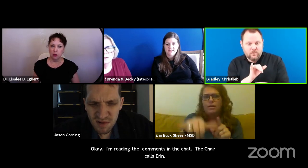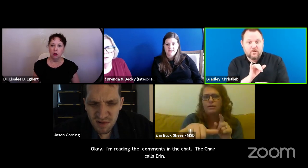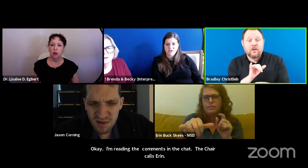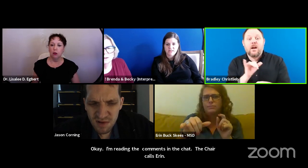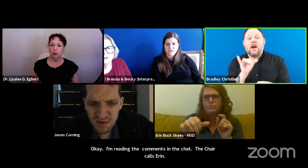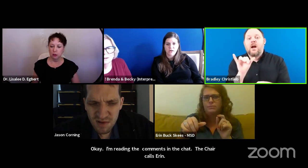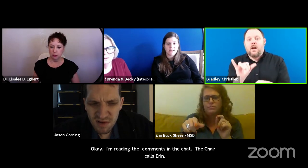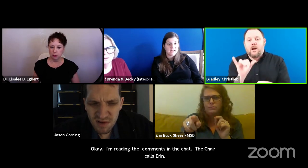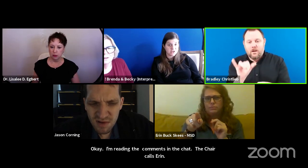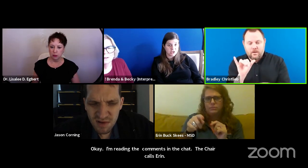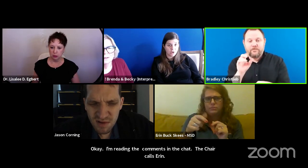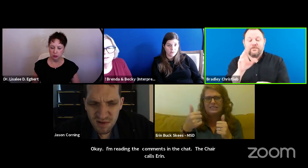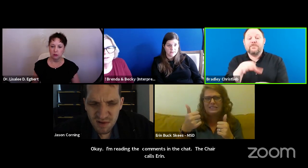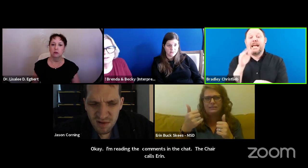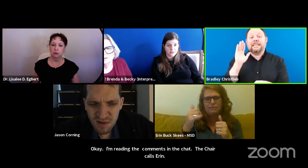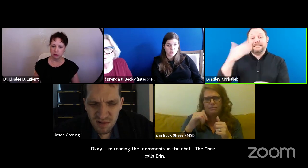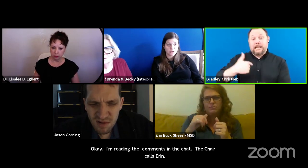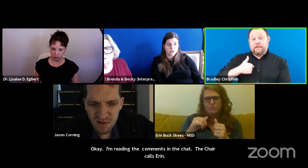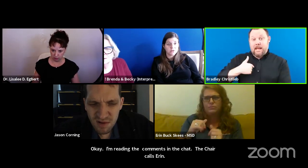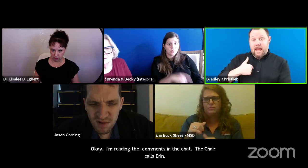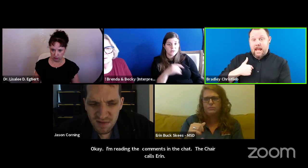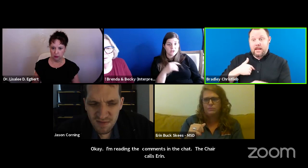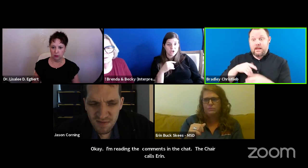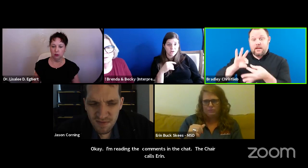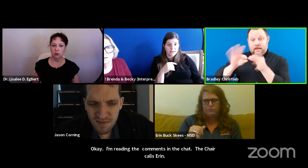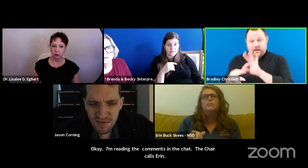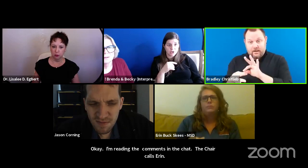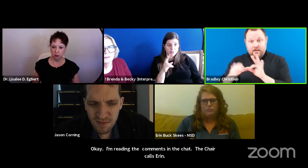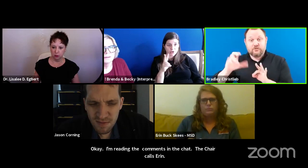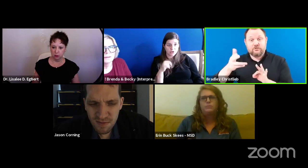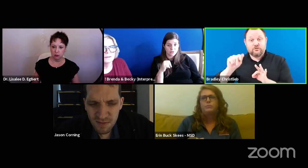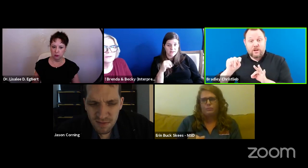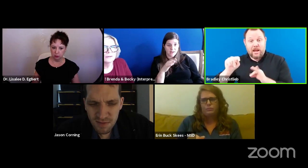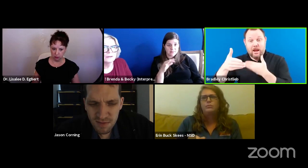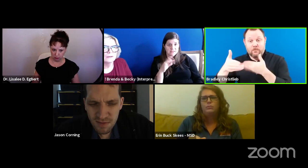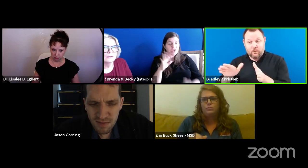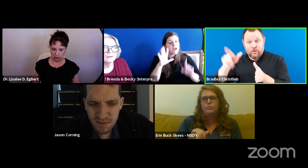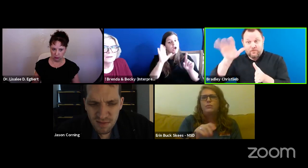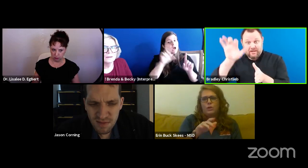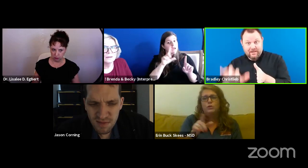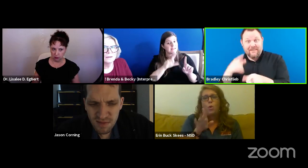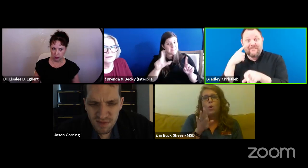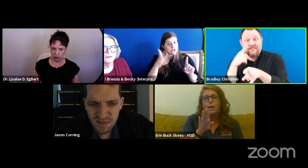The state agencies are not catching all of the comments in the chat.